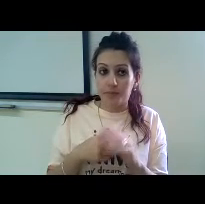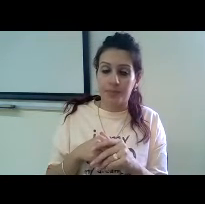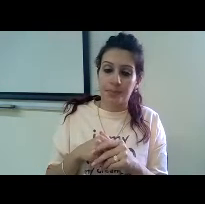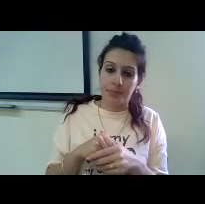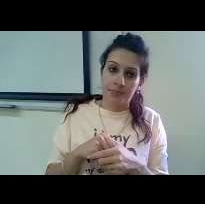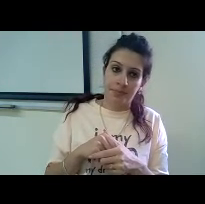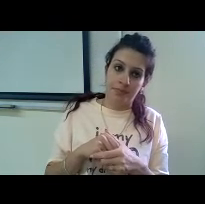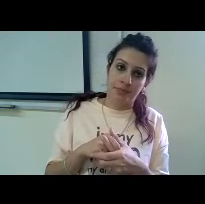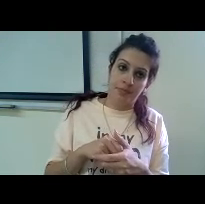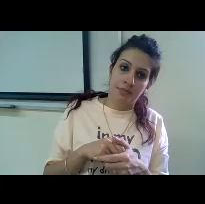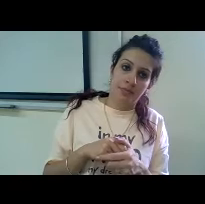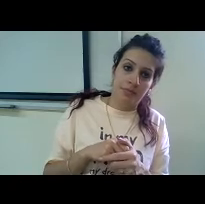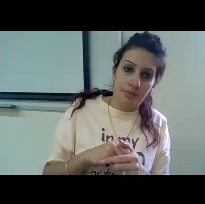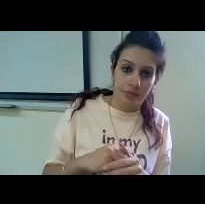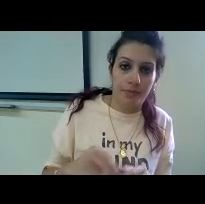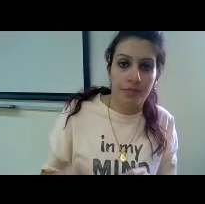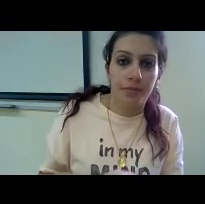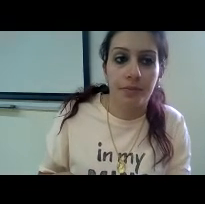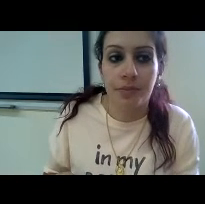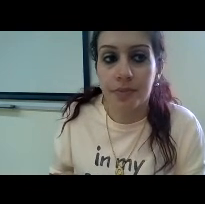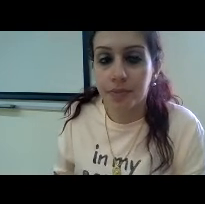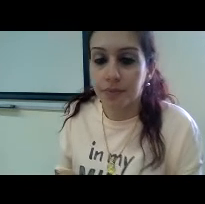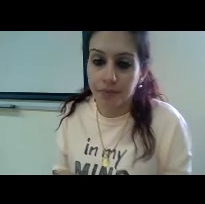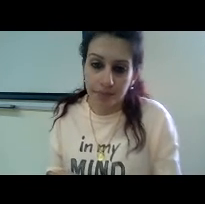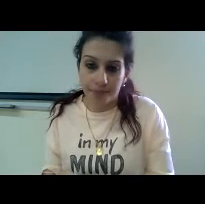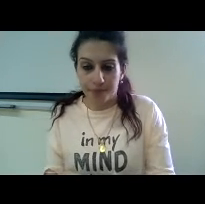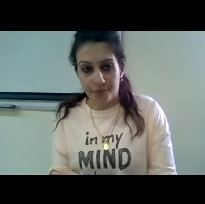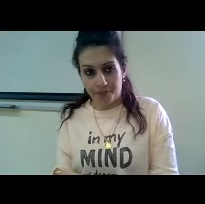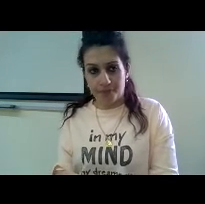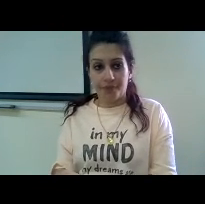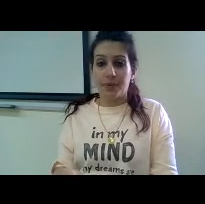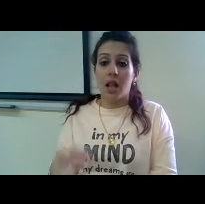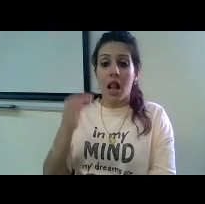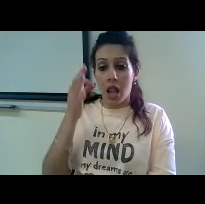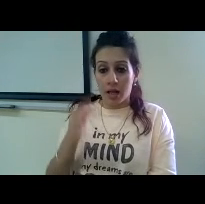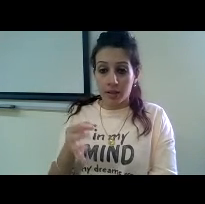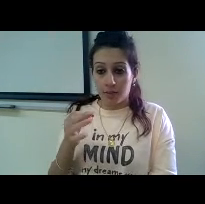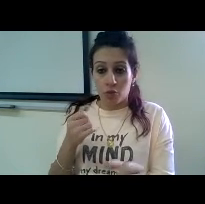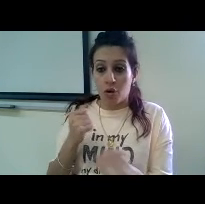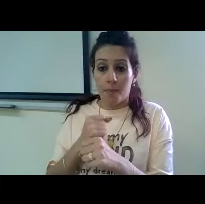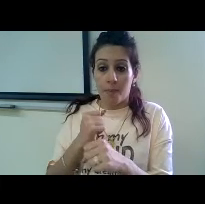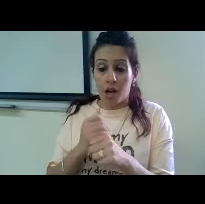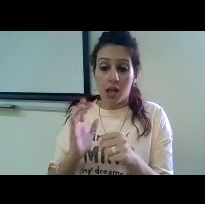that in education we have our own support network, and sometimes in the family side we